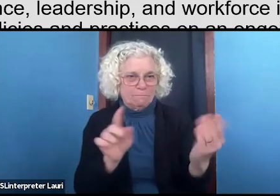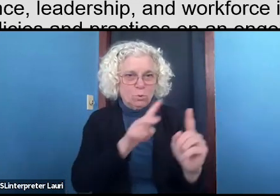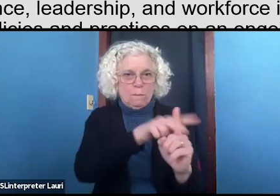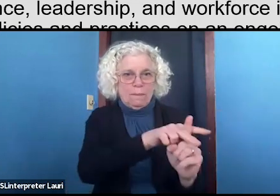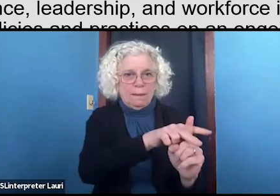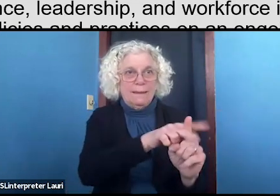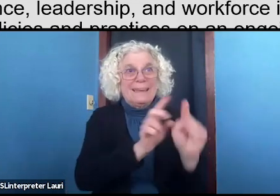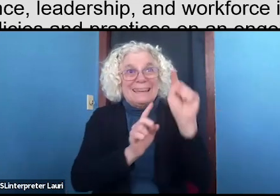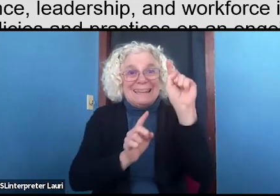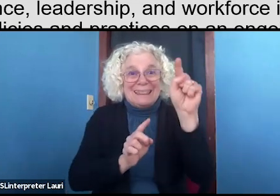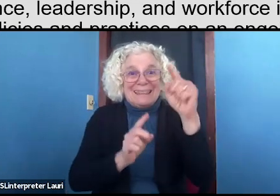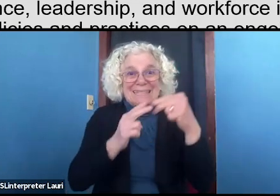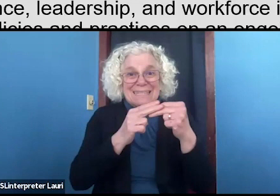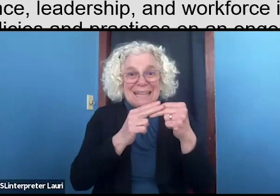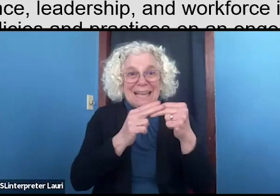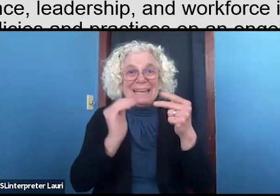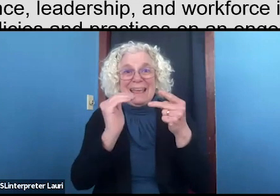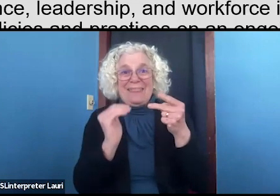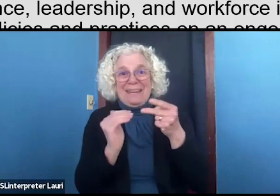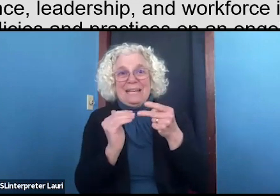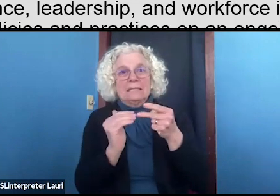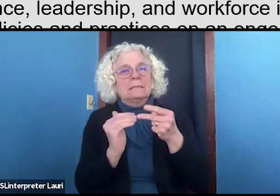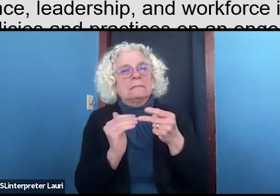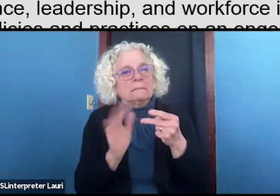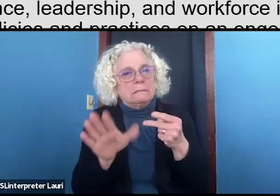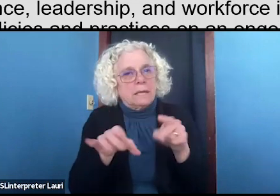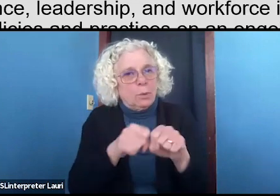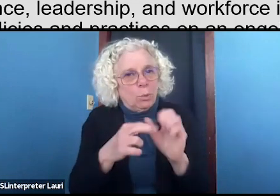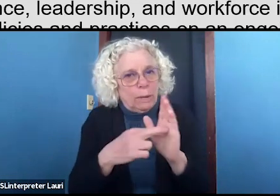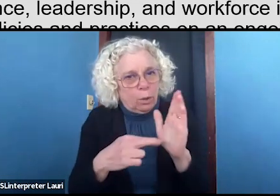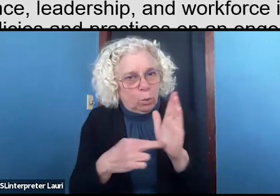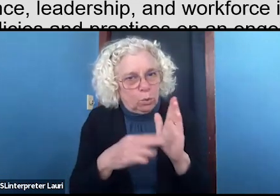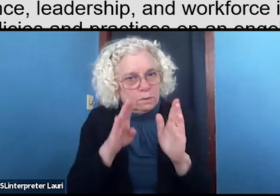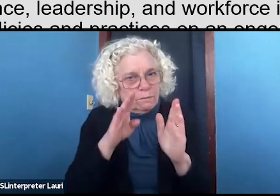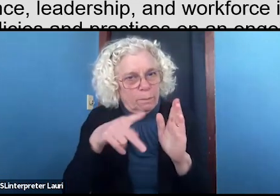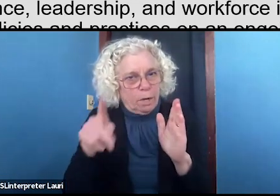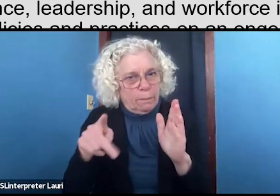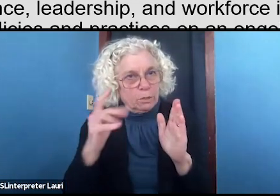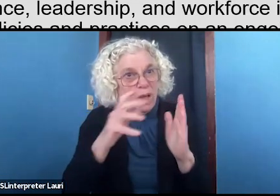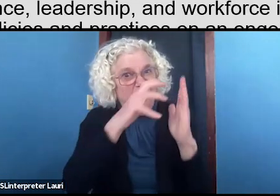and the next break every will of PowerPoints like me, they're too busy, they have too much information,